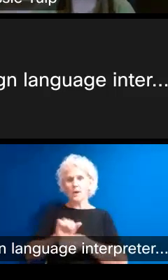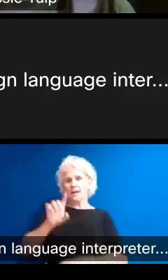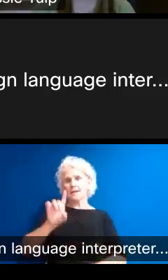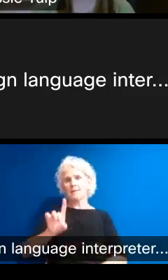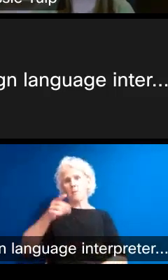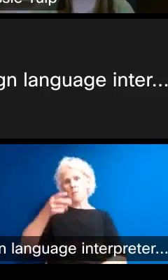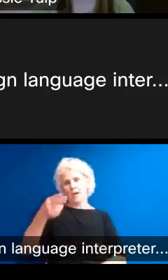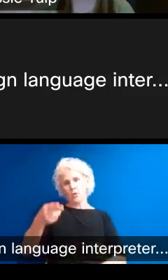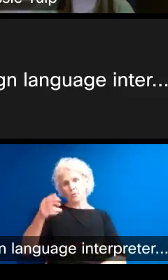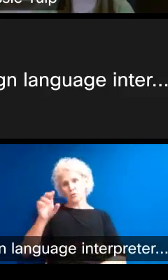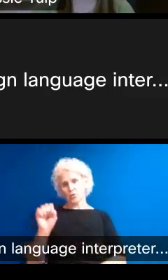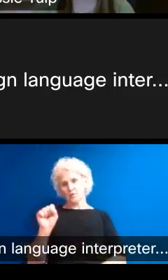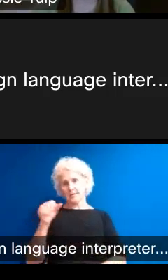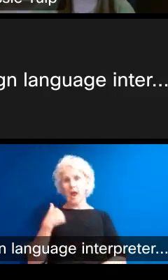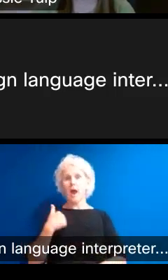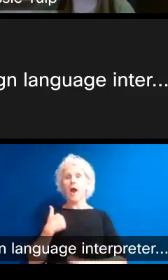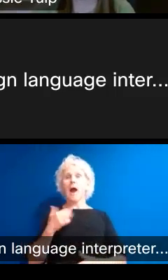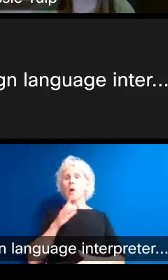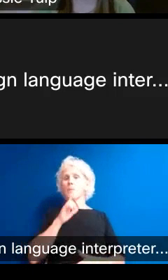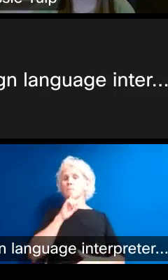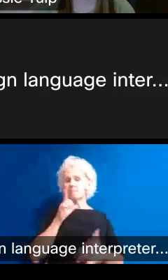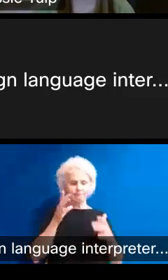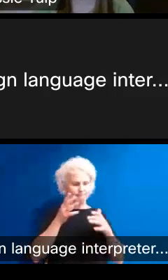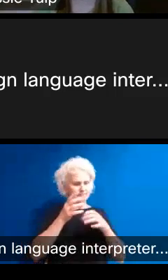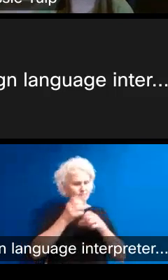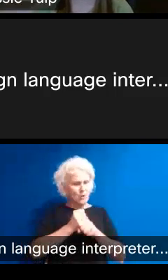and I'm going to be doing just a very brief high-level overview of